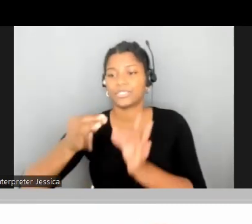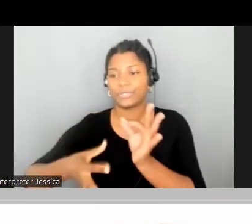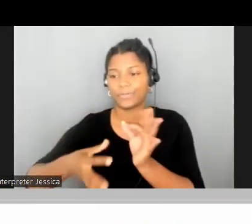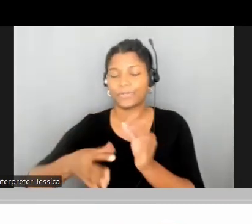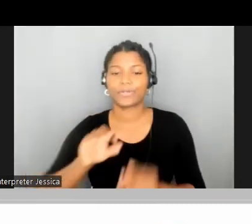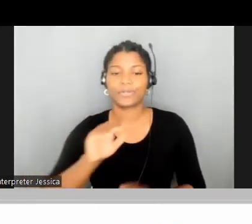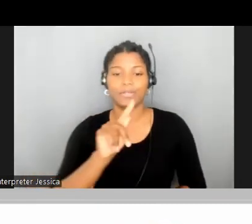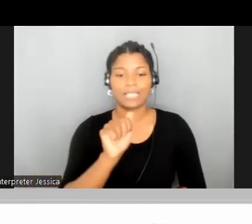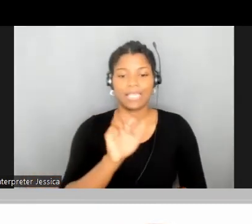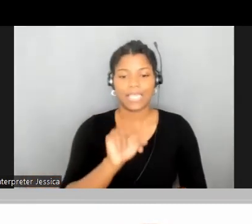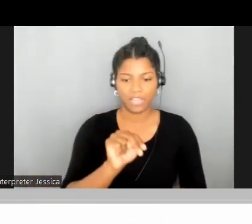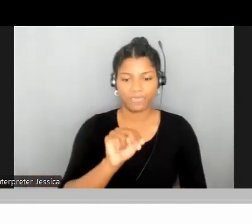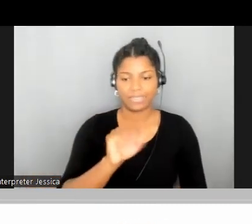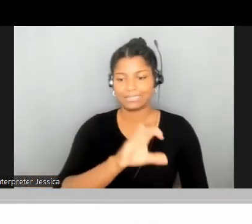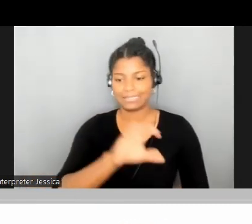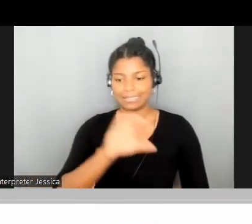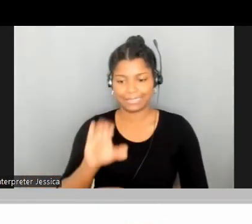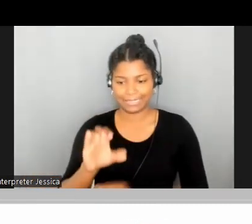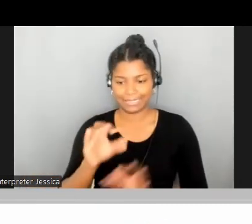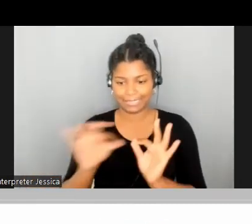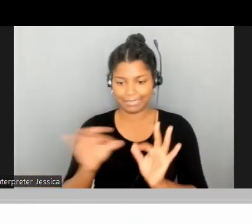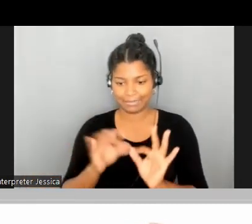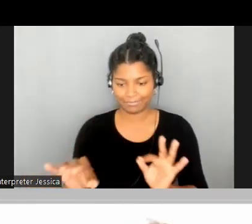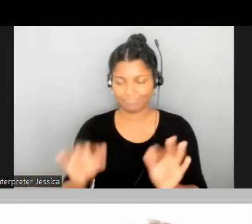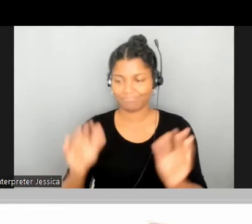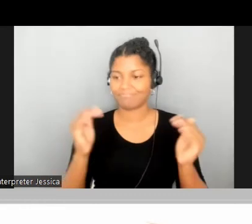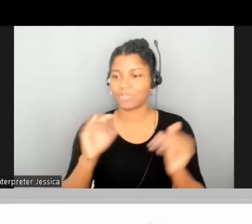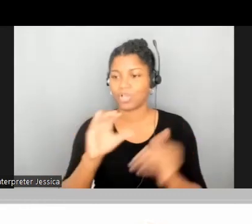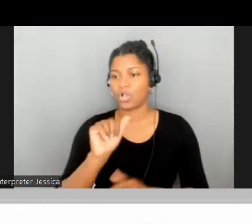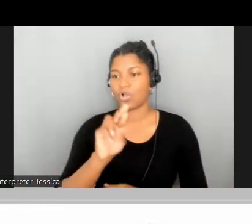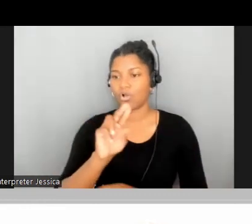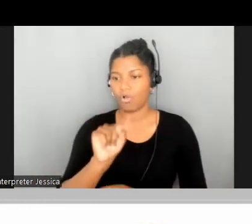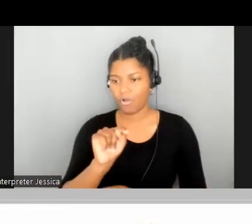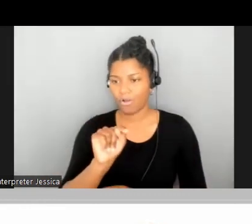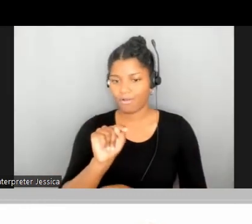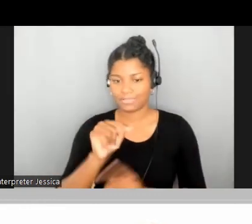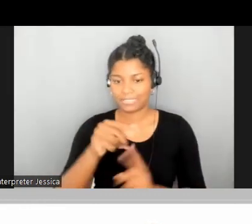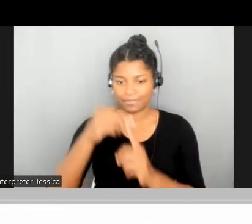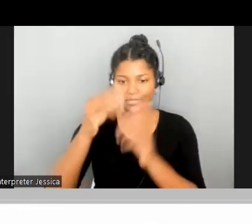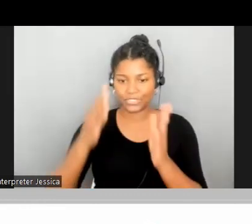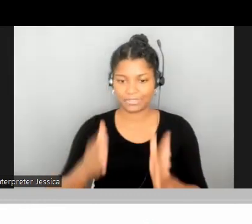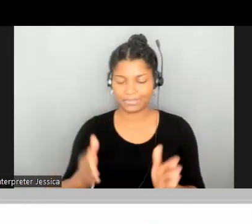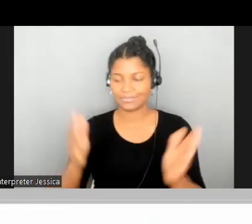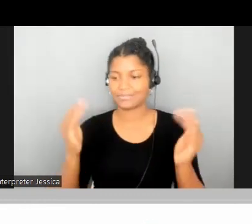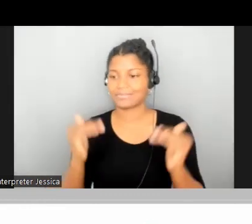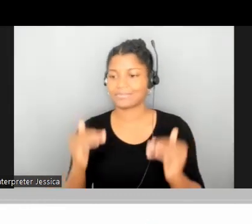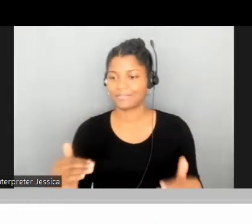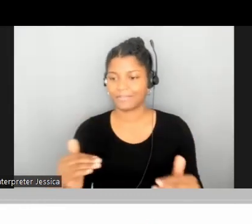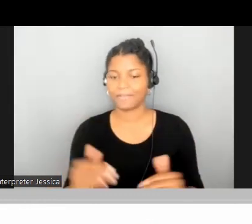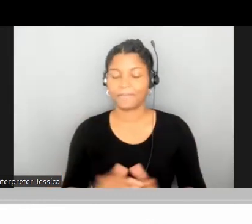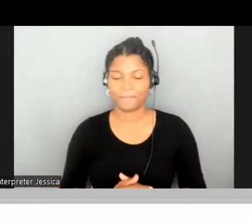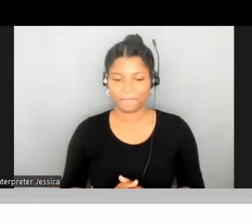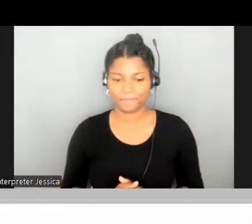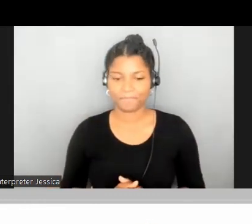and Alicia Anderson leads on the federal side.